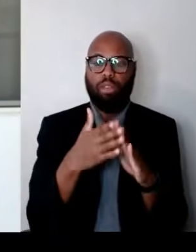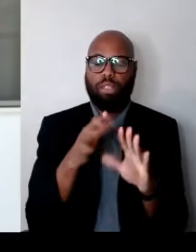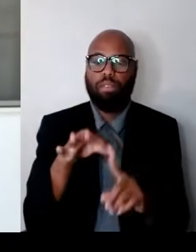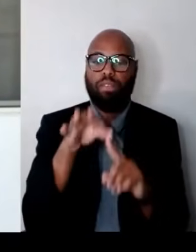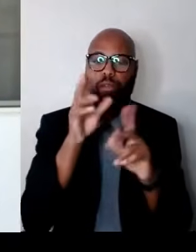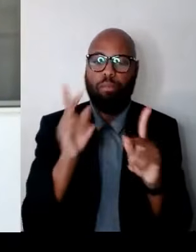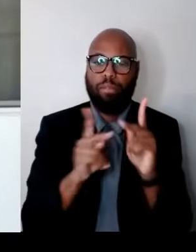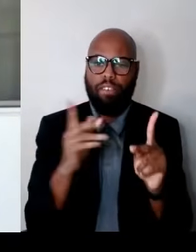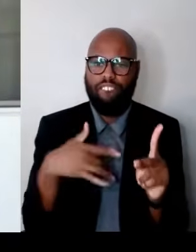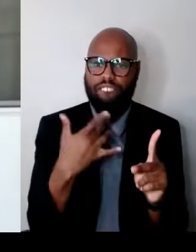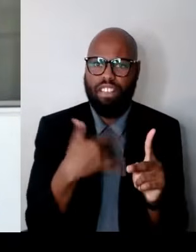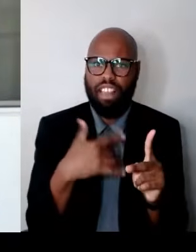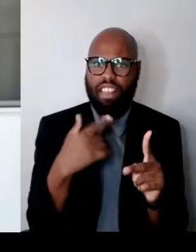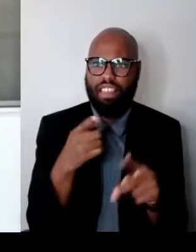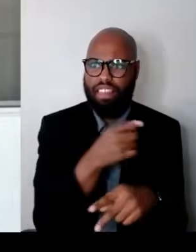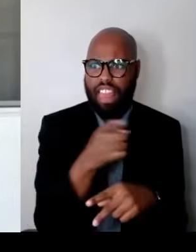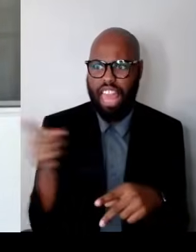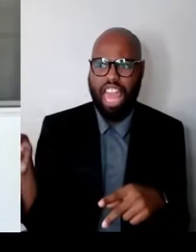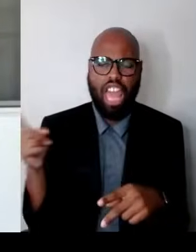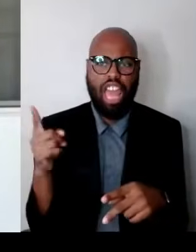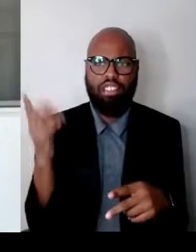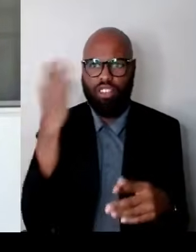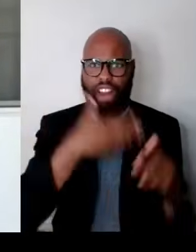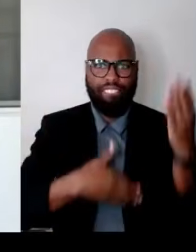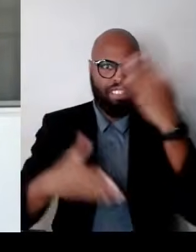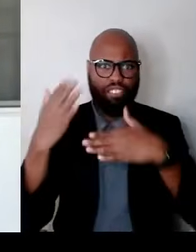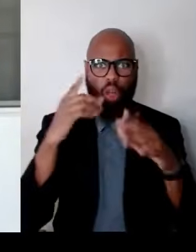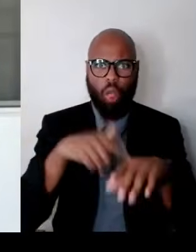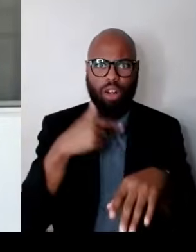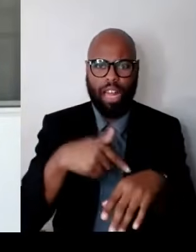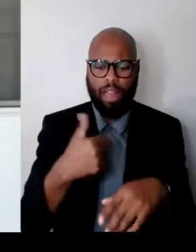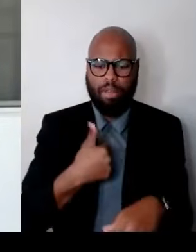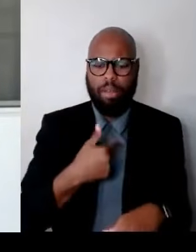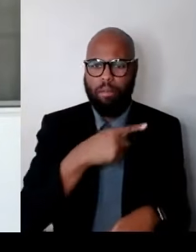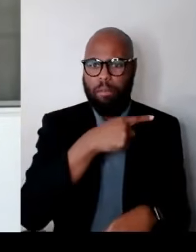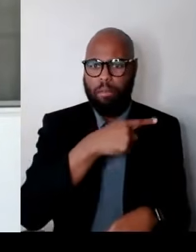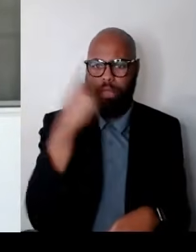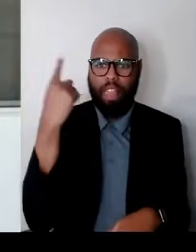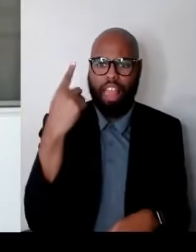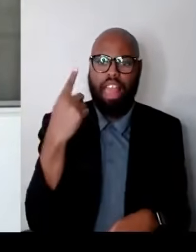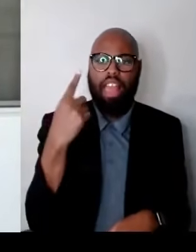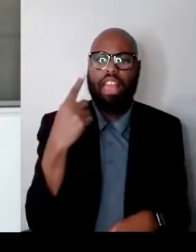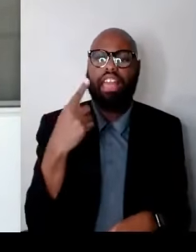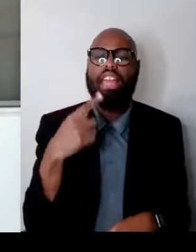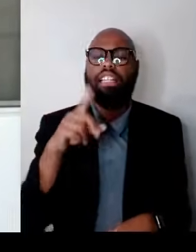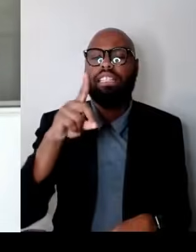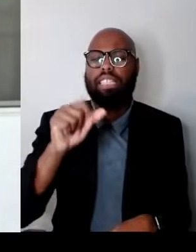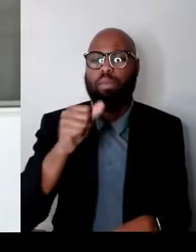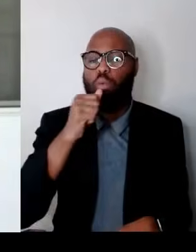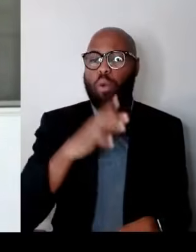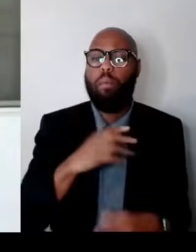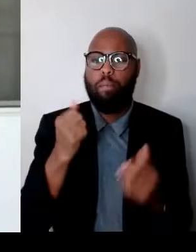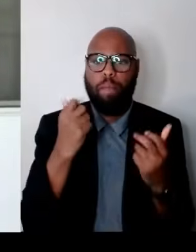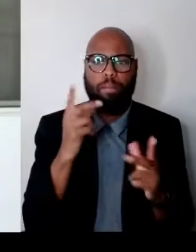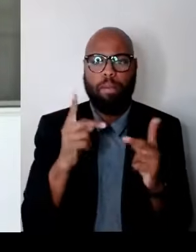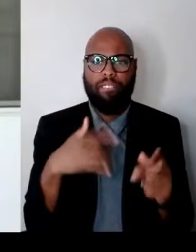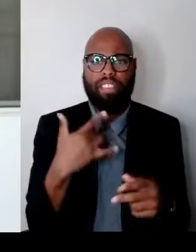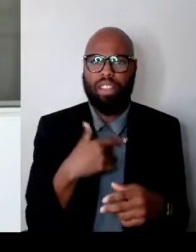for so long. As a Black disabled woman, many of us say that we don't don't feel like we belong anywhere.